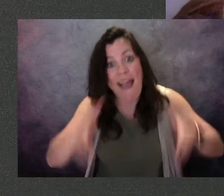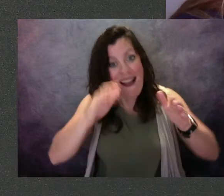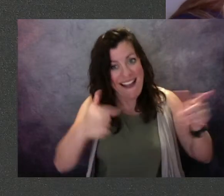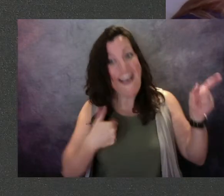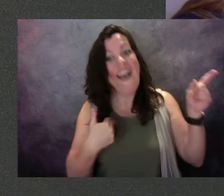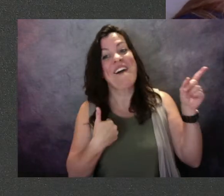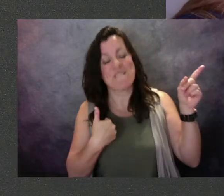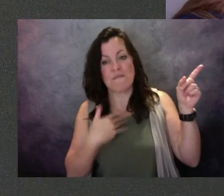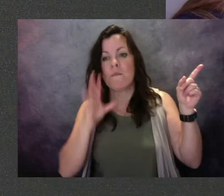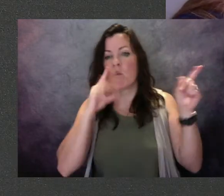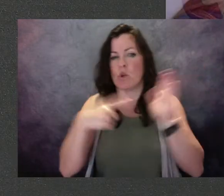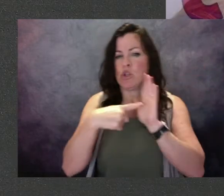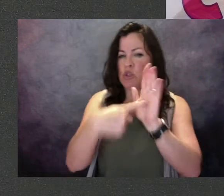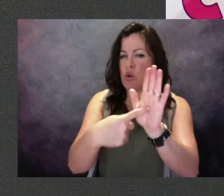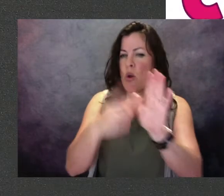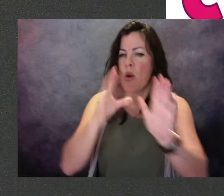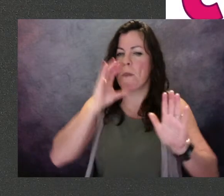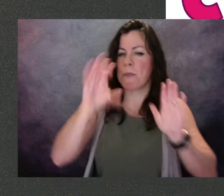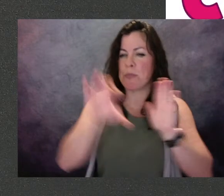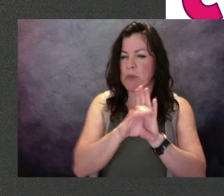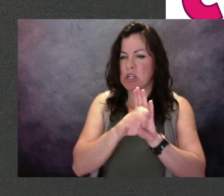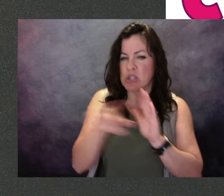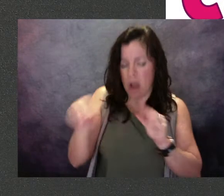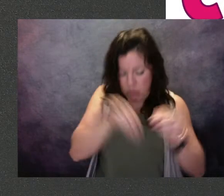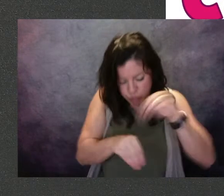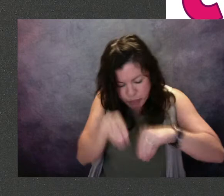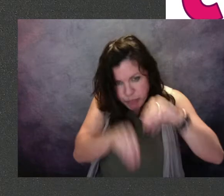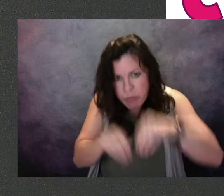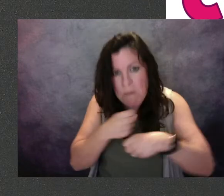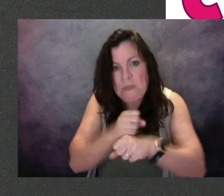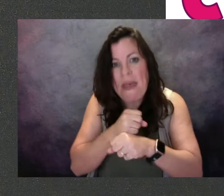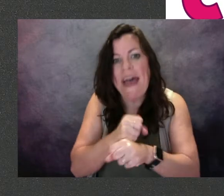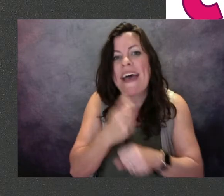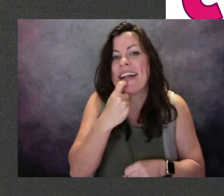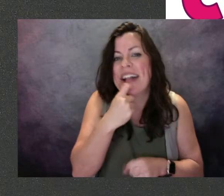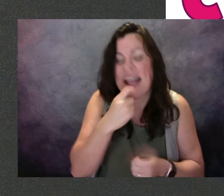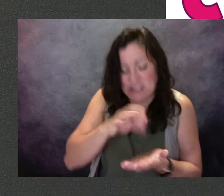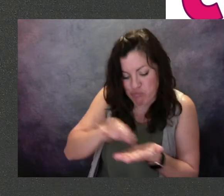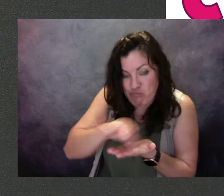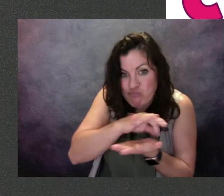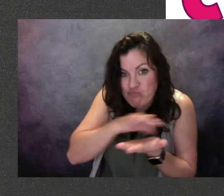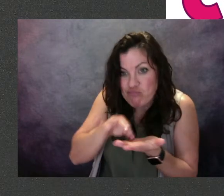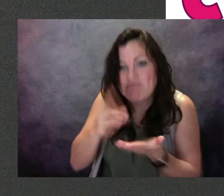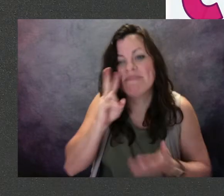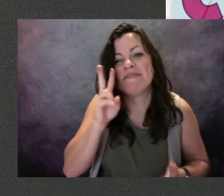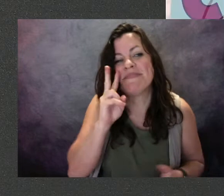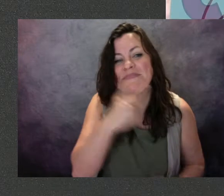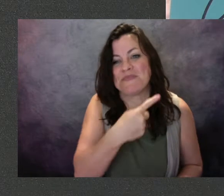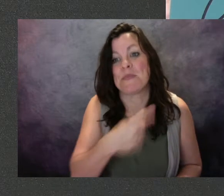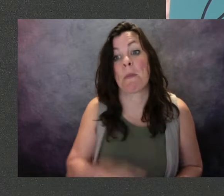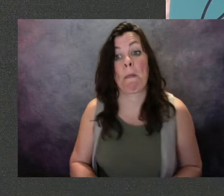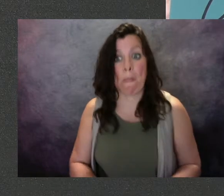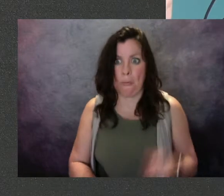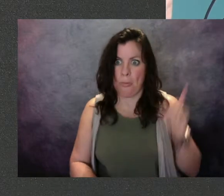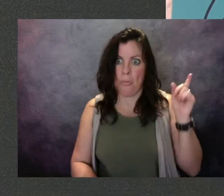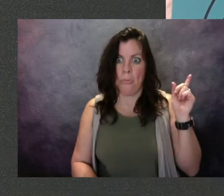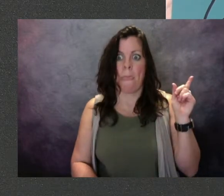Let's put them together and see what we can create. So this craft is quite easy, but also can be quite beautiful when finished